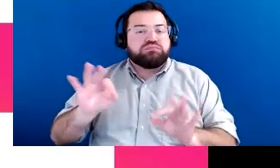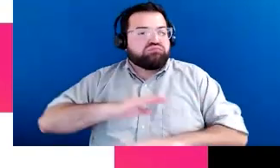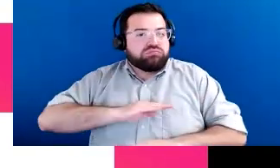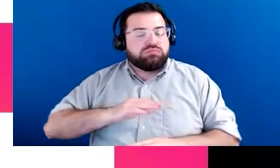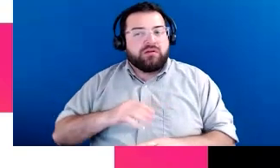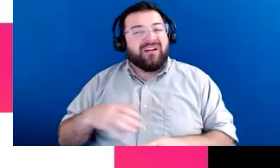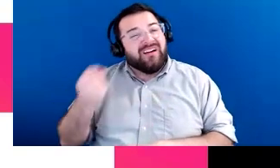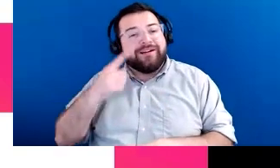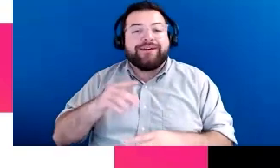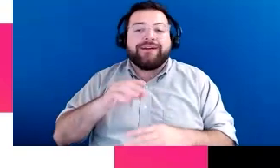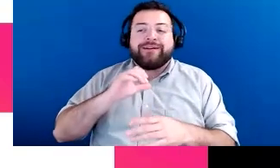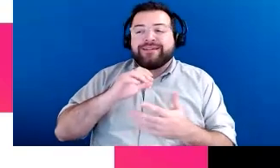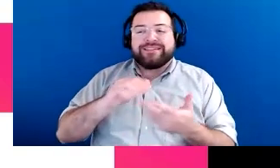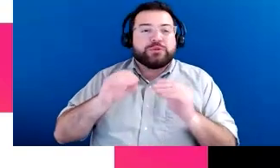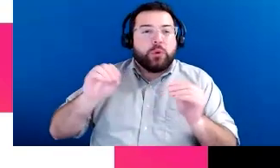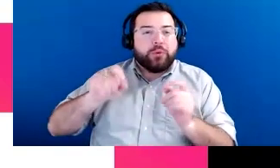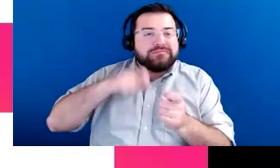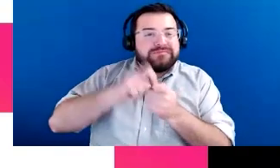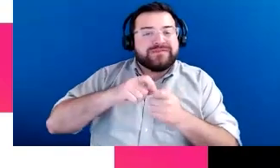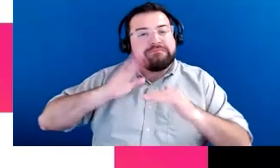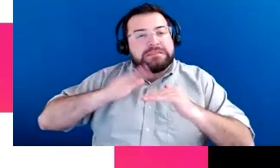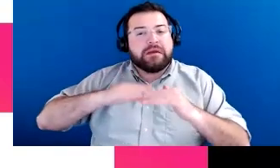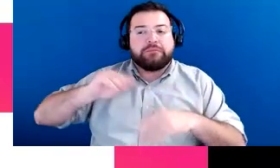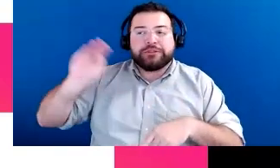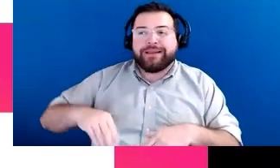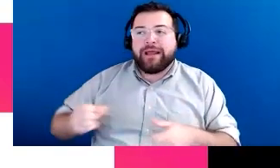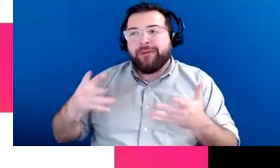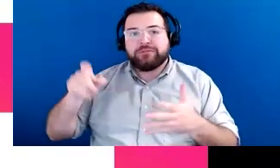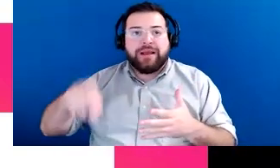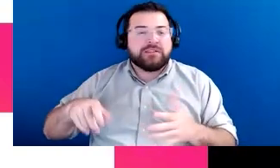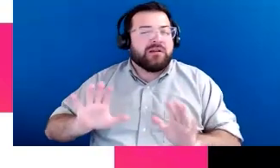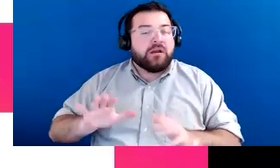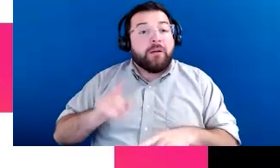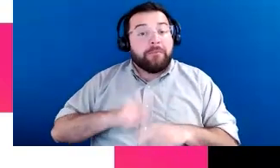or threshold or anything, but, you know, do you have a presence in there? Then yes, that's another one.